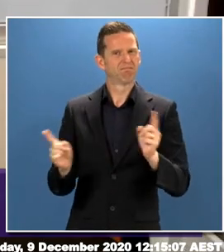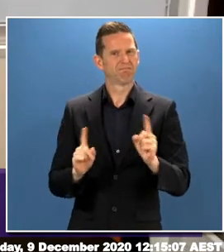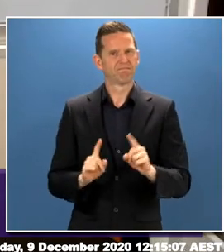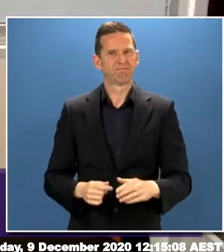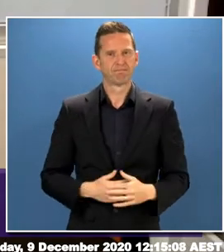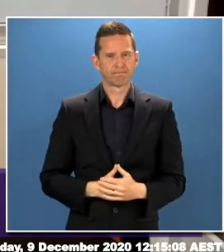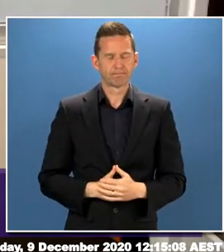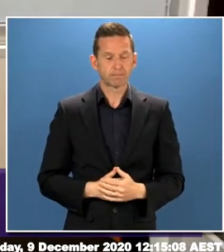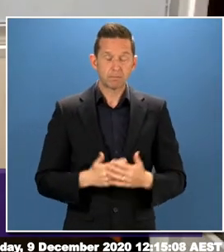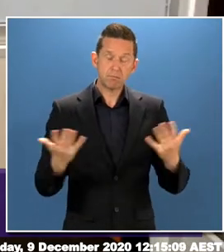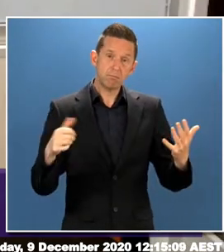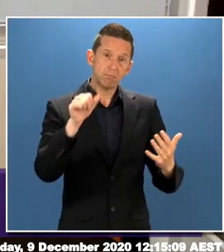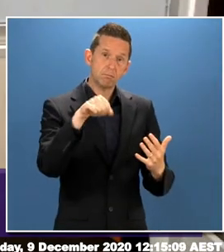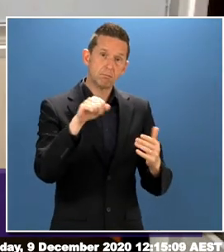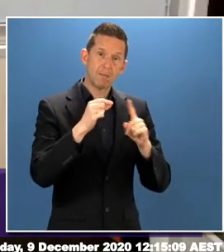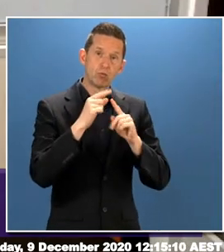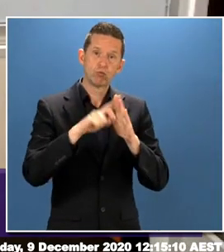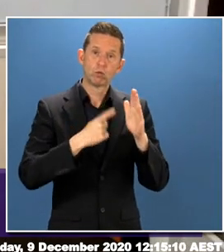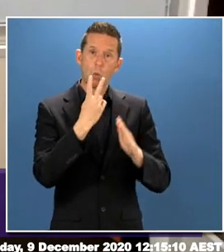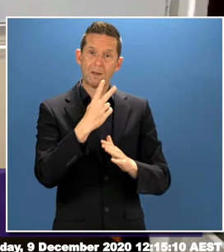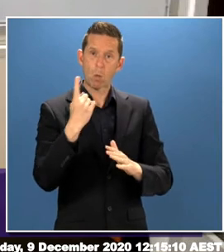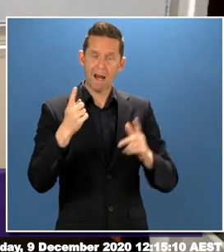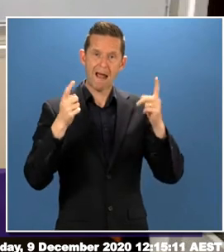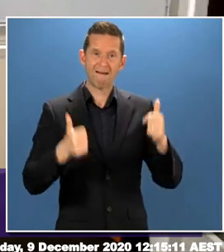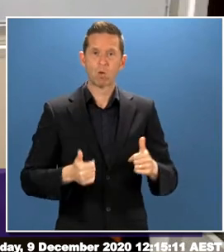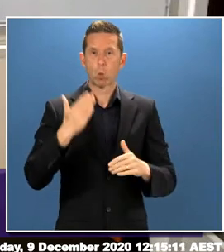Project21 is a post school-based learning centre